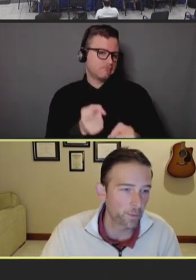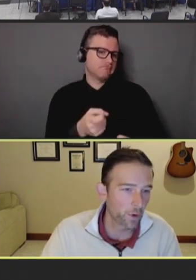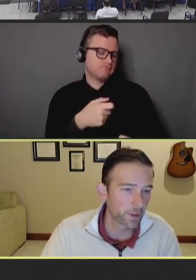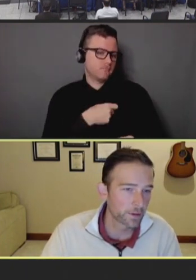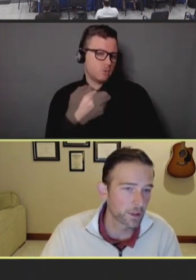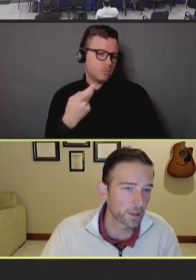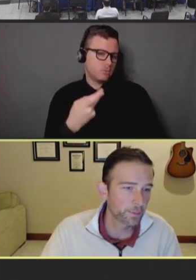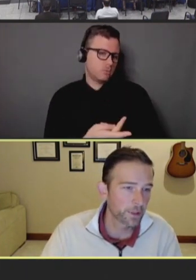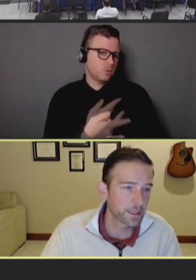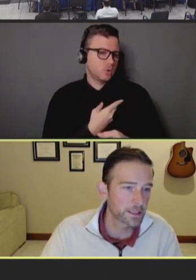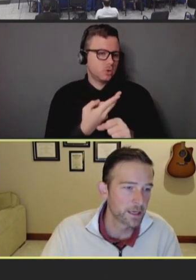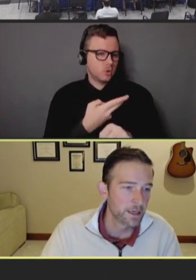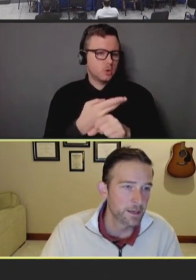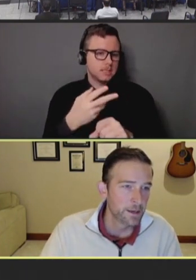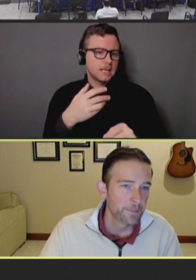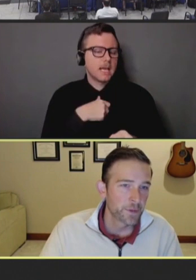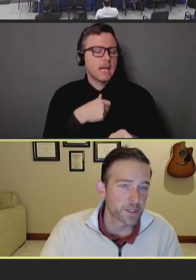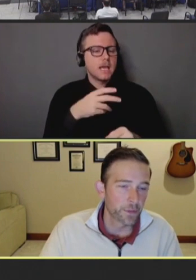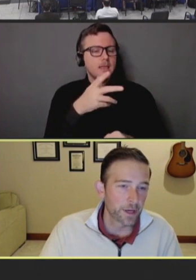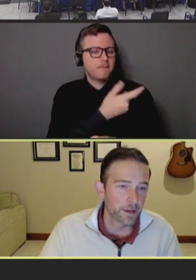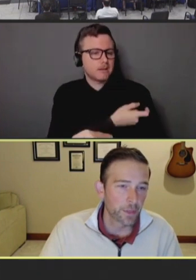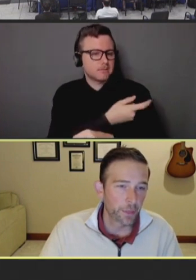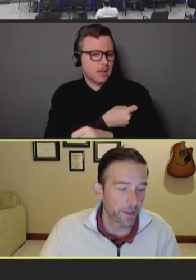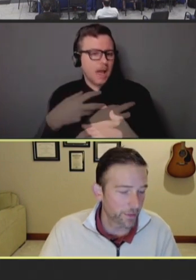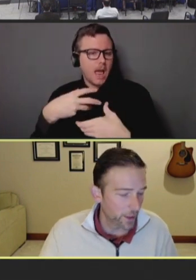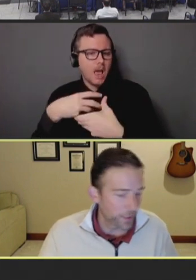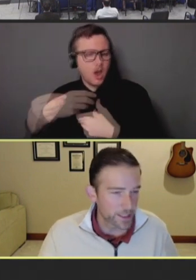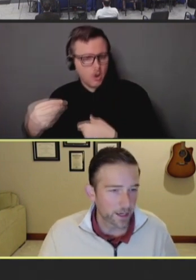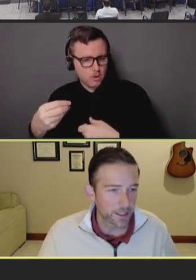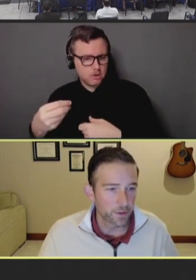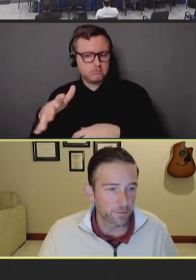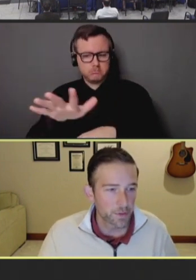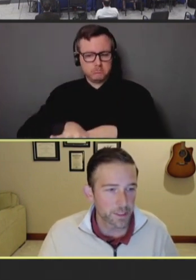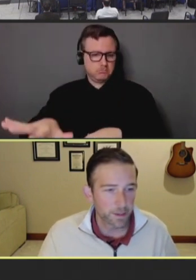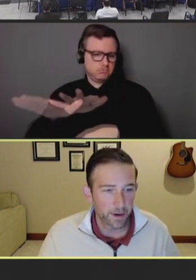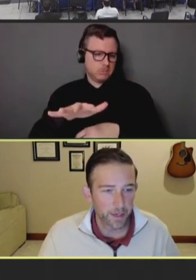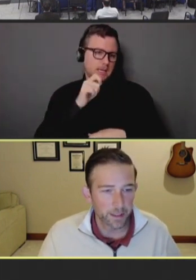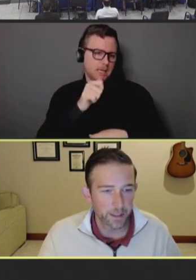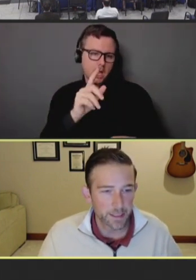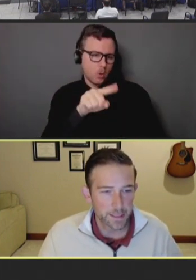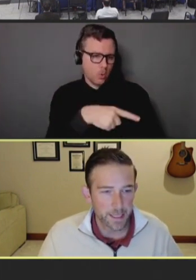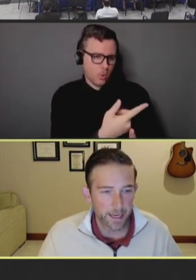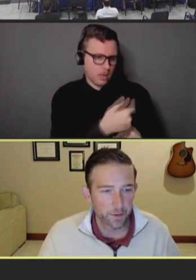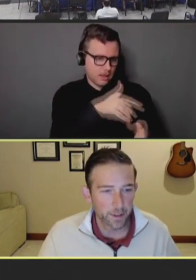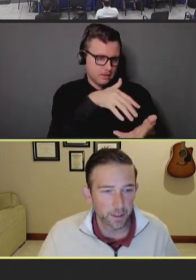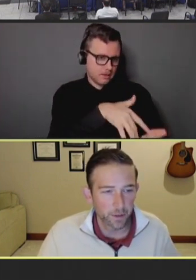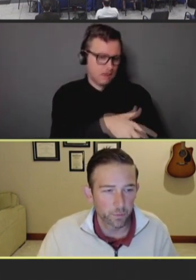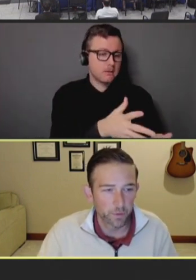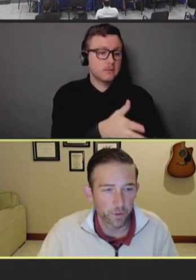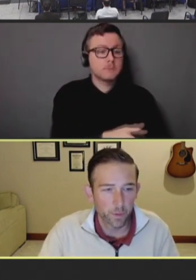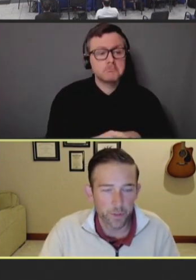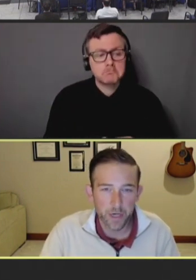One more click please. So, the thing that I want to talk to you most about here is that, you know, what we're trying